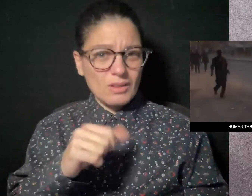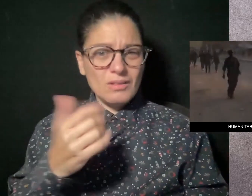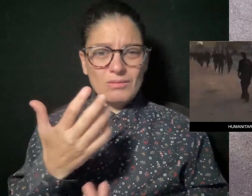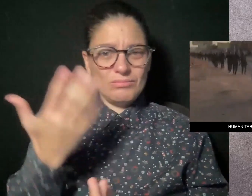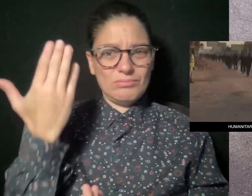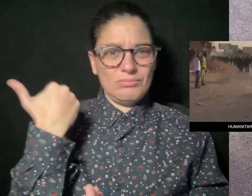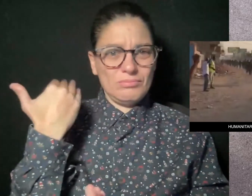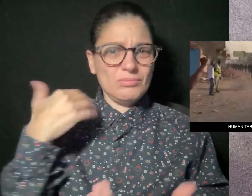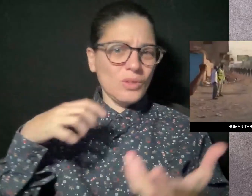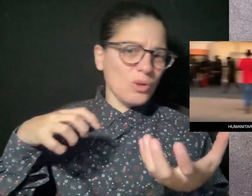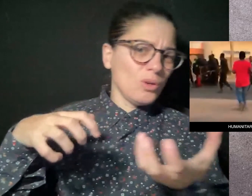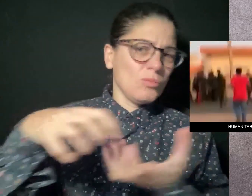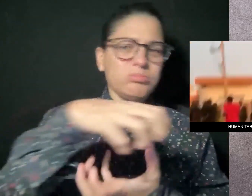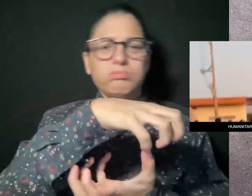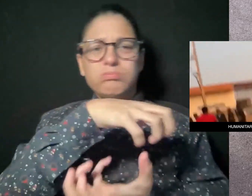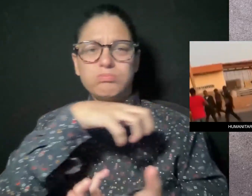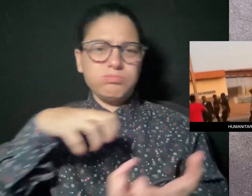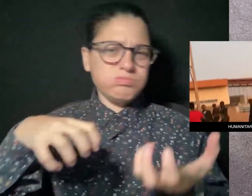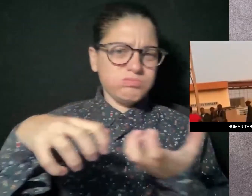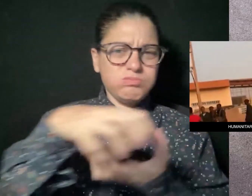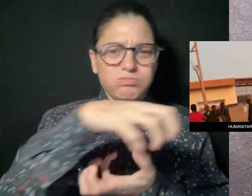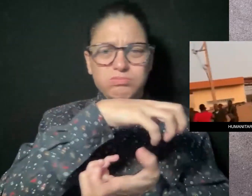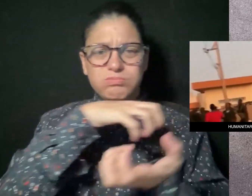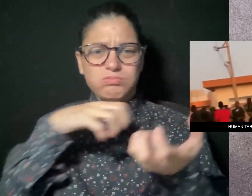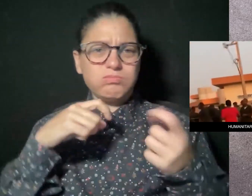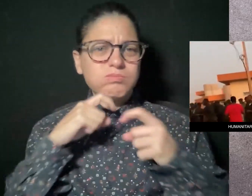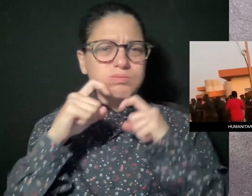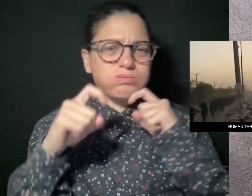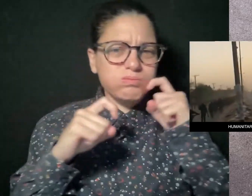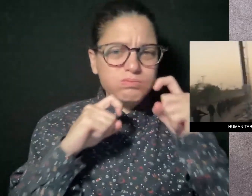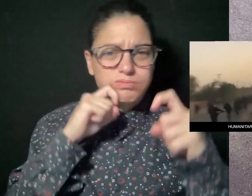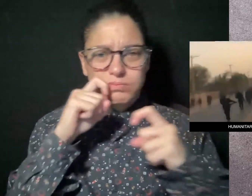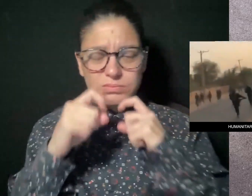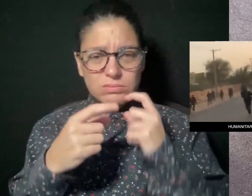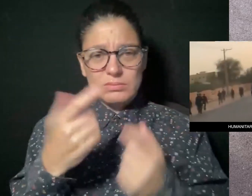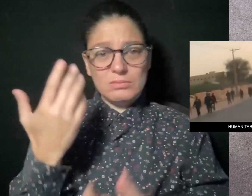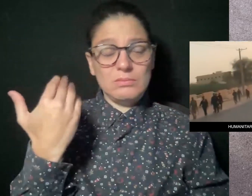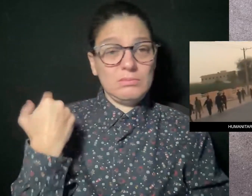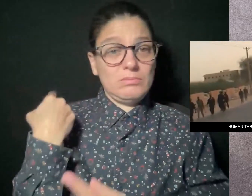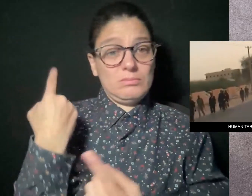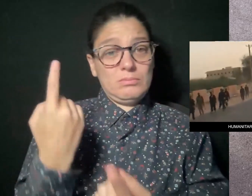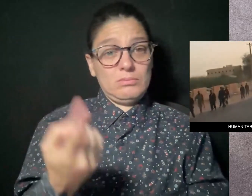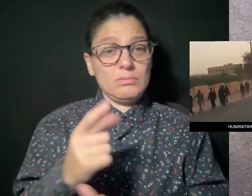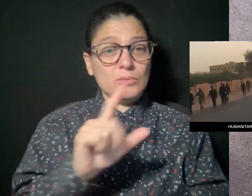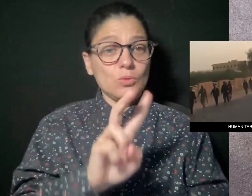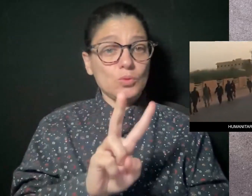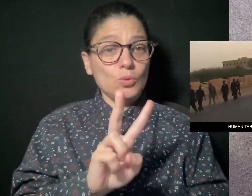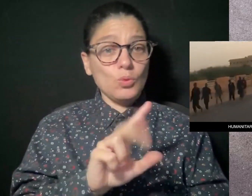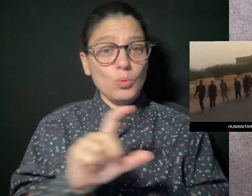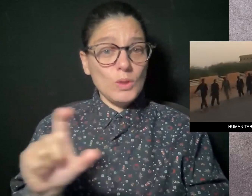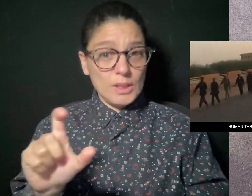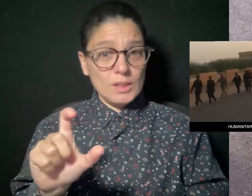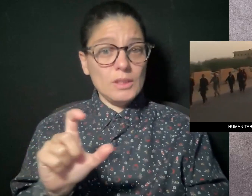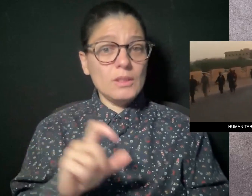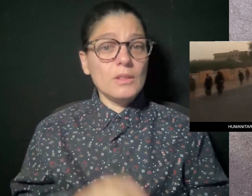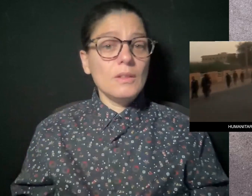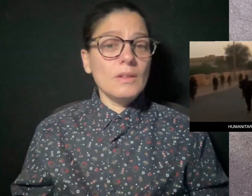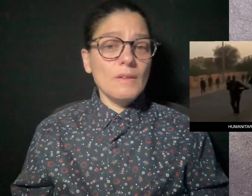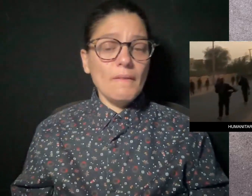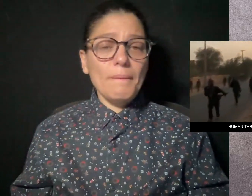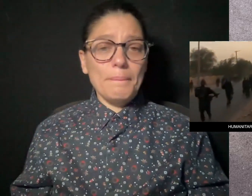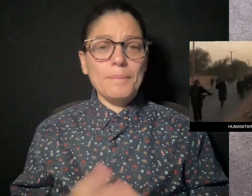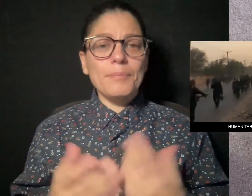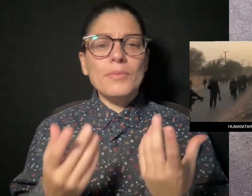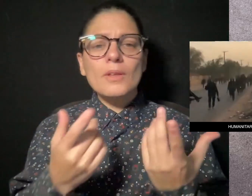since an outbreak of violence started nearly 2 weeks ago